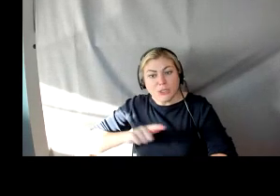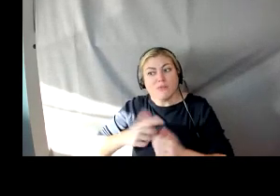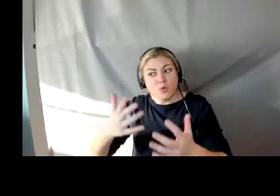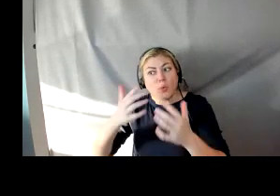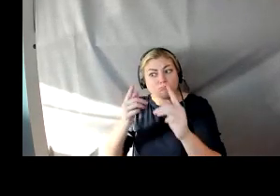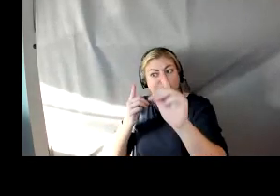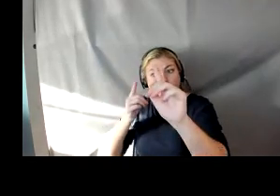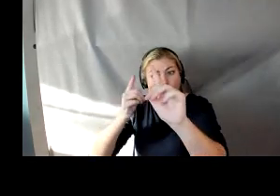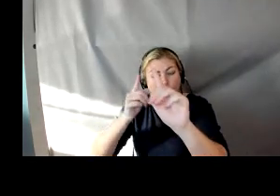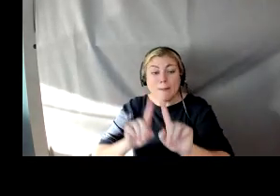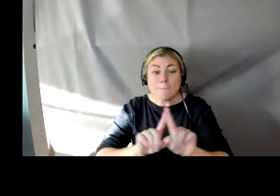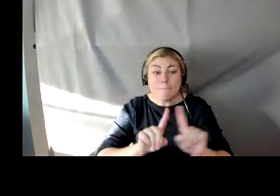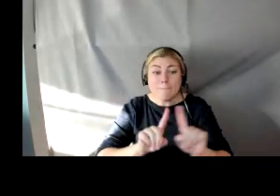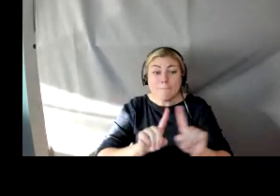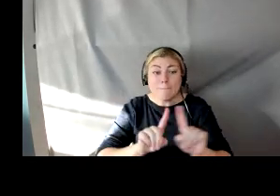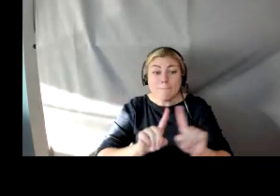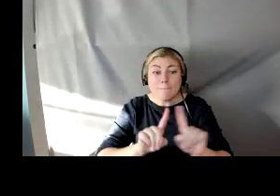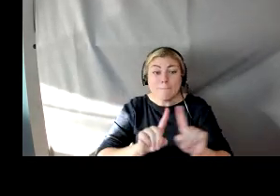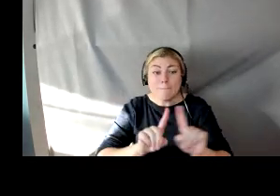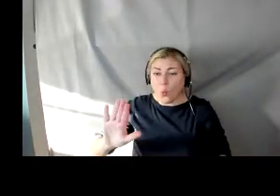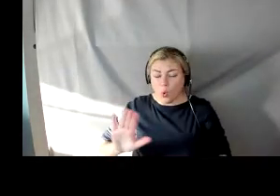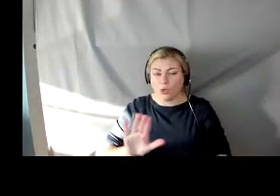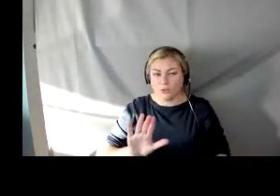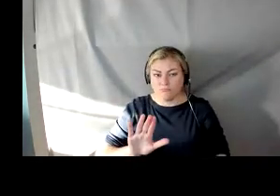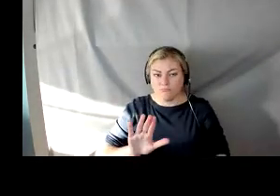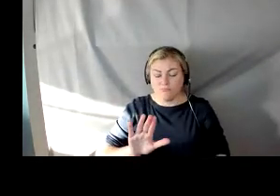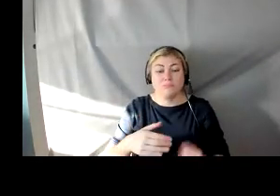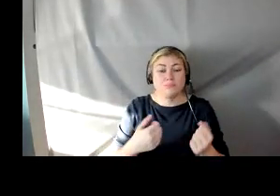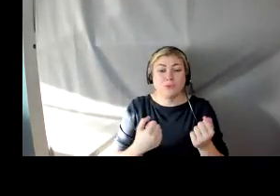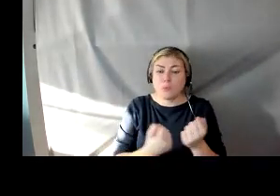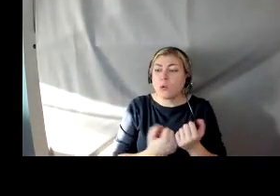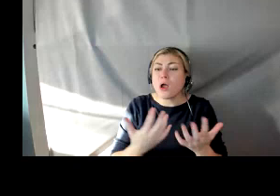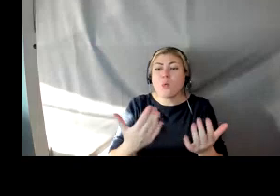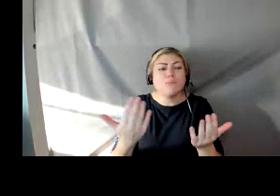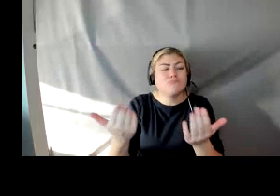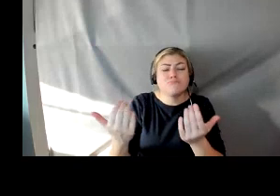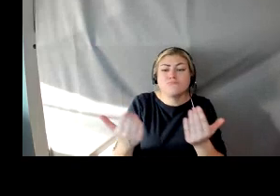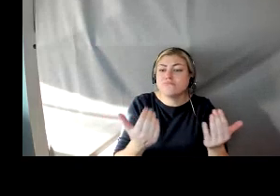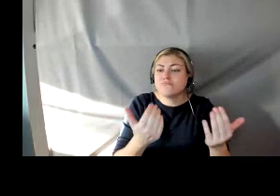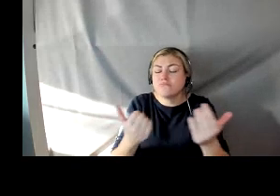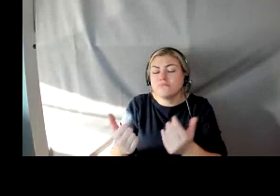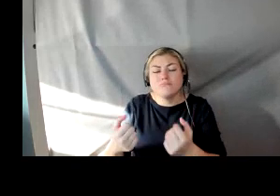on what that boundary should look like it if a national heritage area is established here.